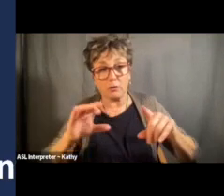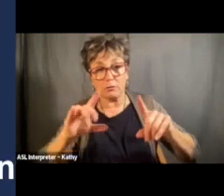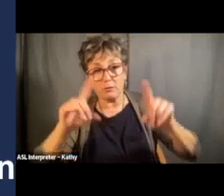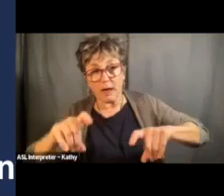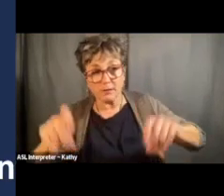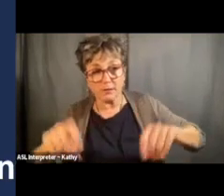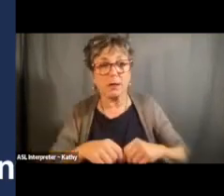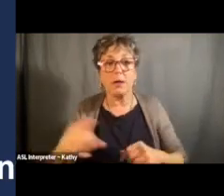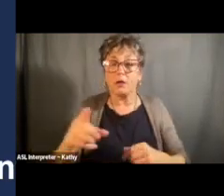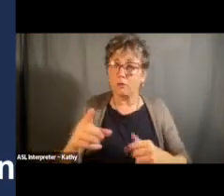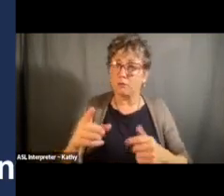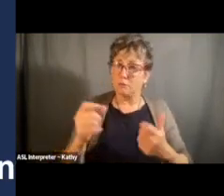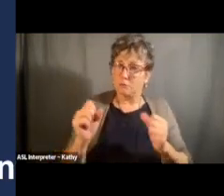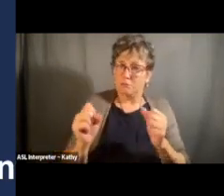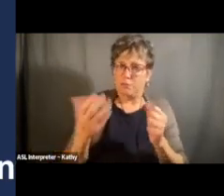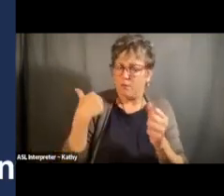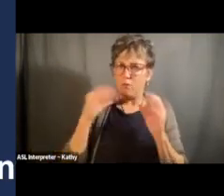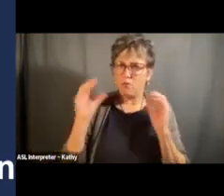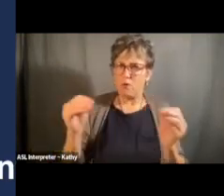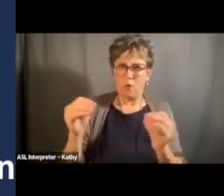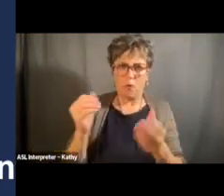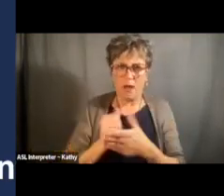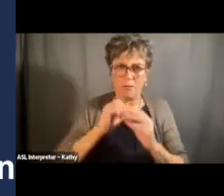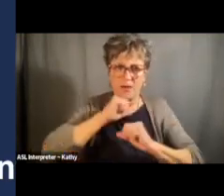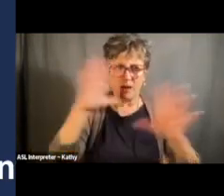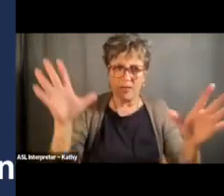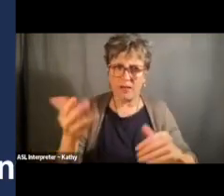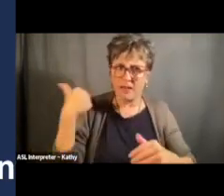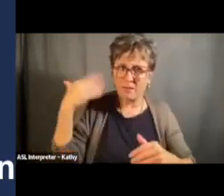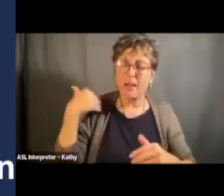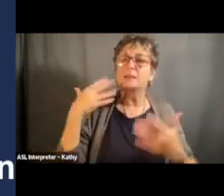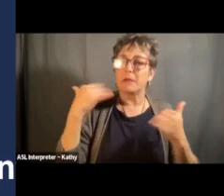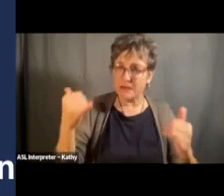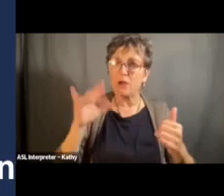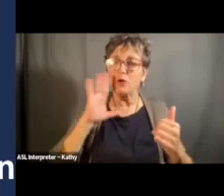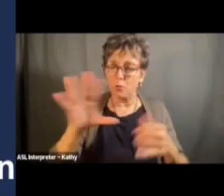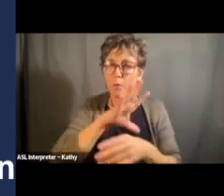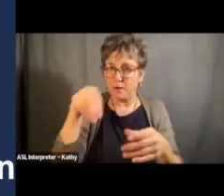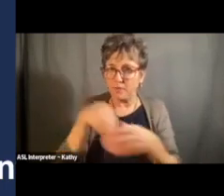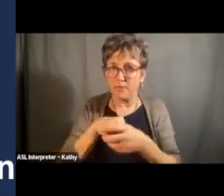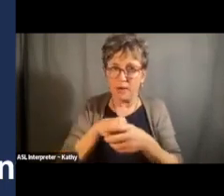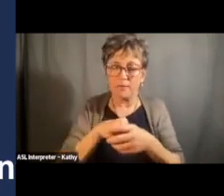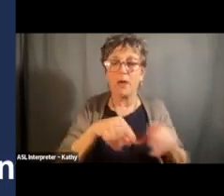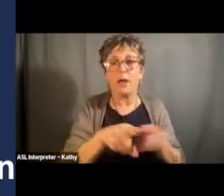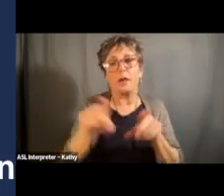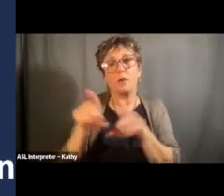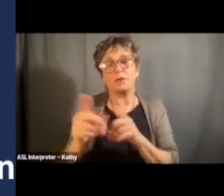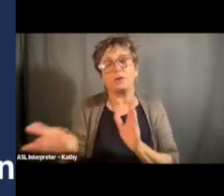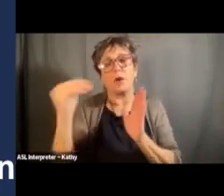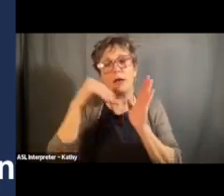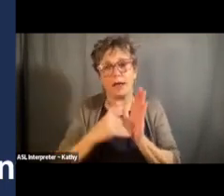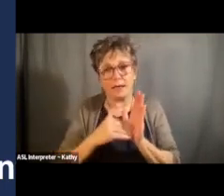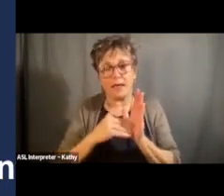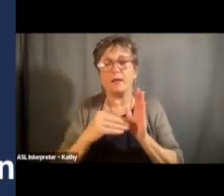you. We will give access to your leadership to de-identified charts that show summarized data